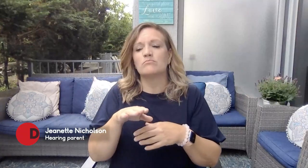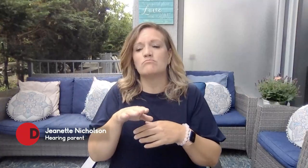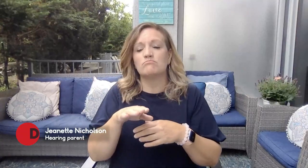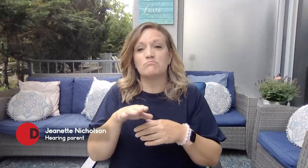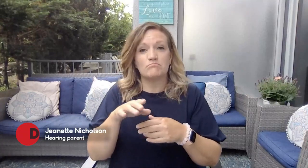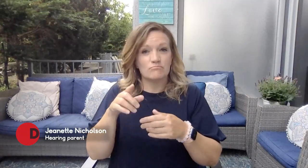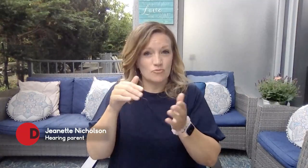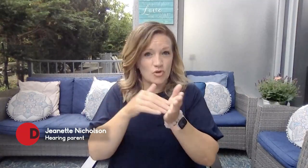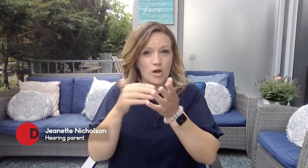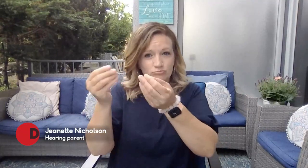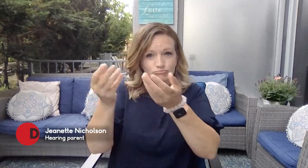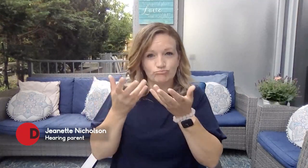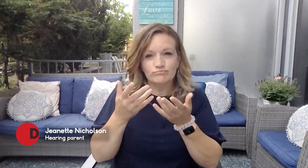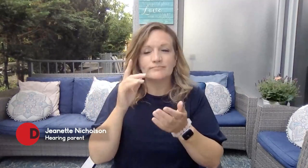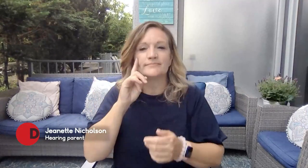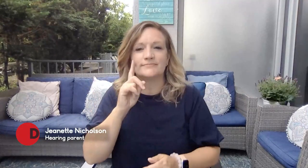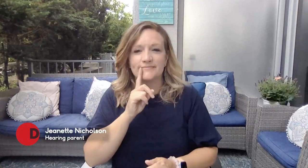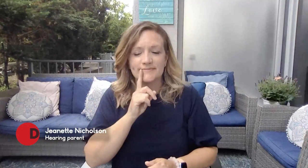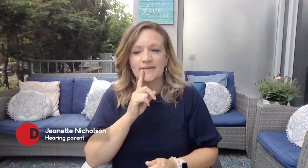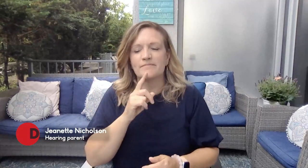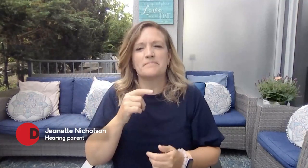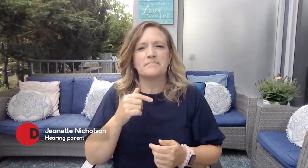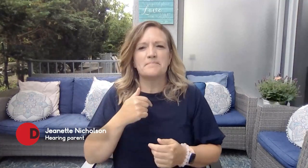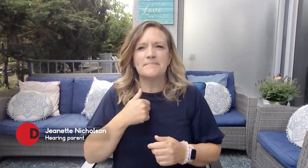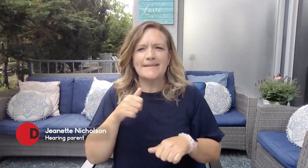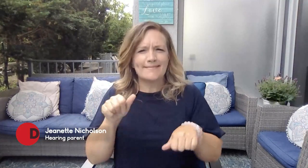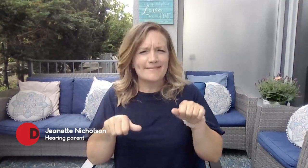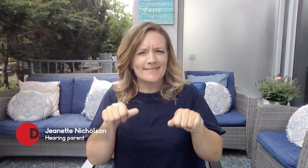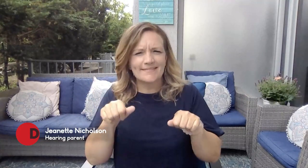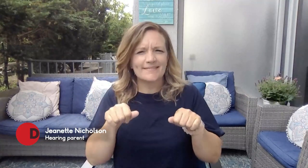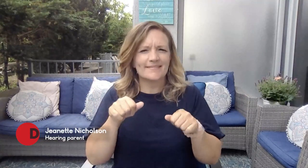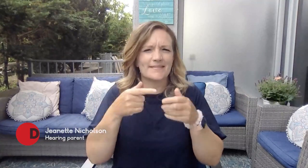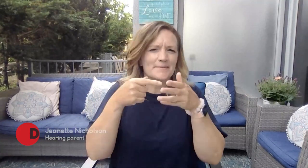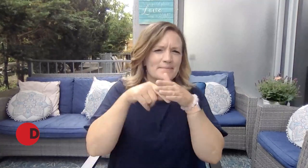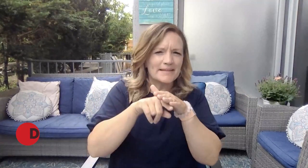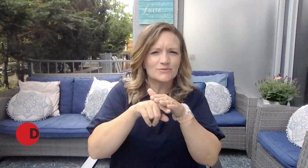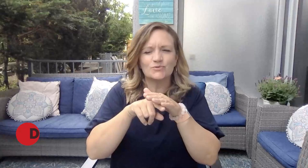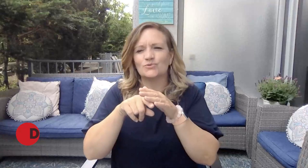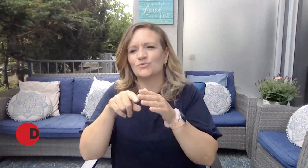the Doctor informed me he was Deaf. I had no doubts whether